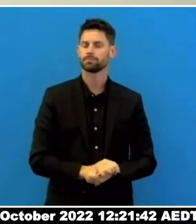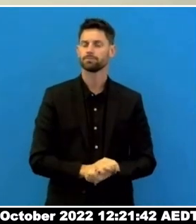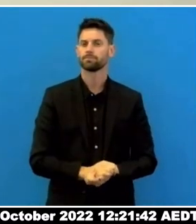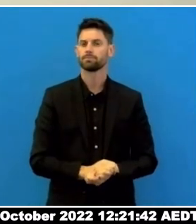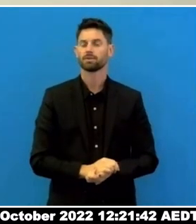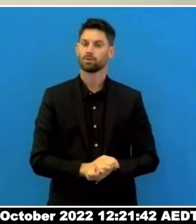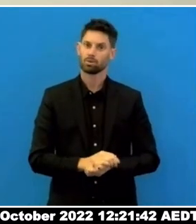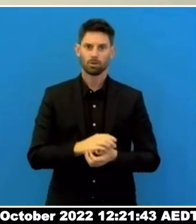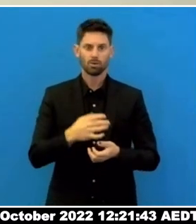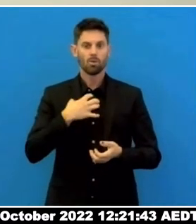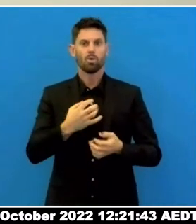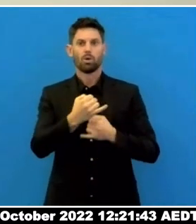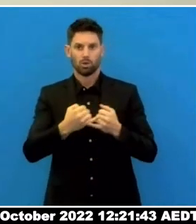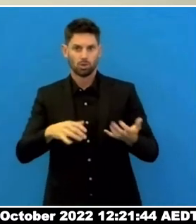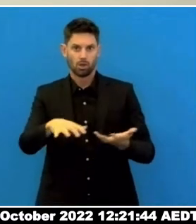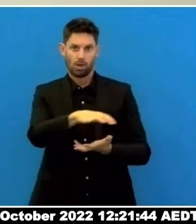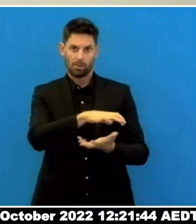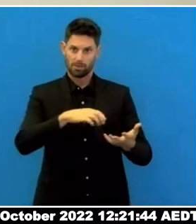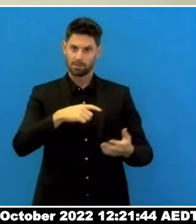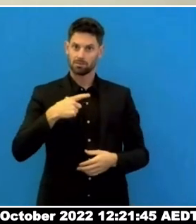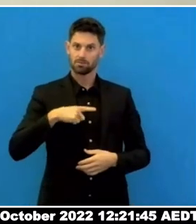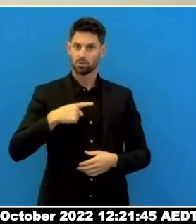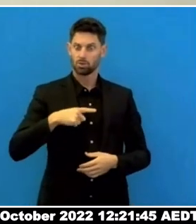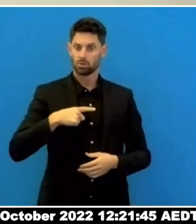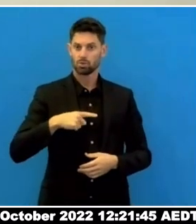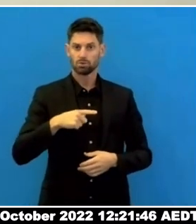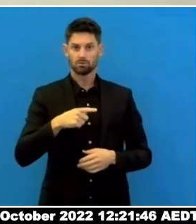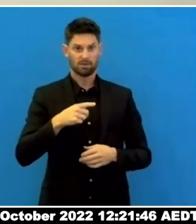because there's there's the impact on the family,